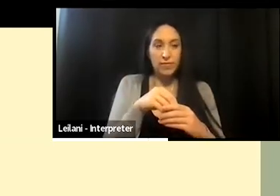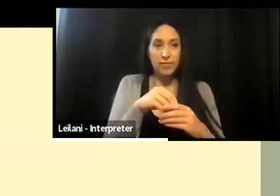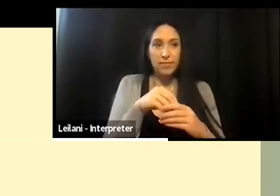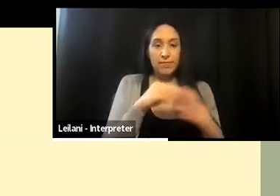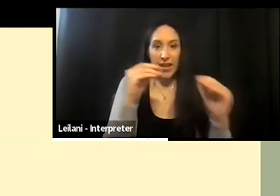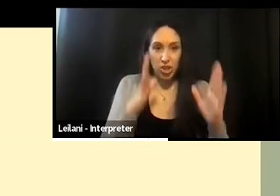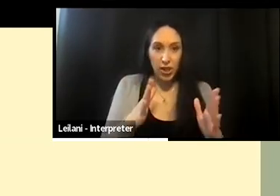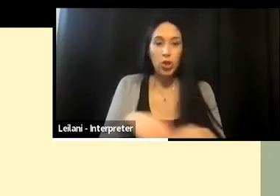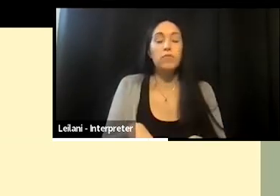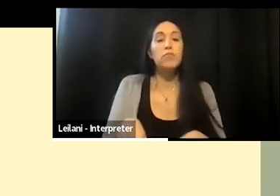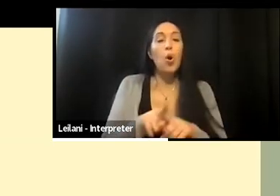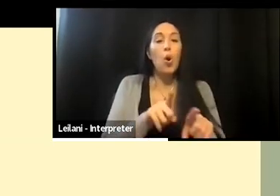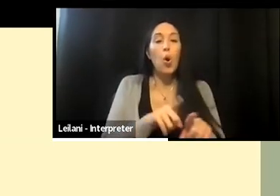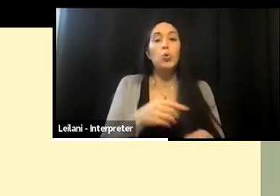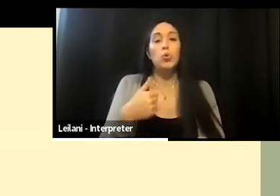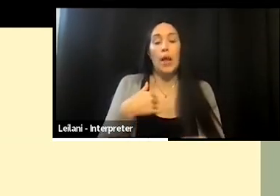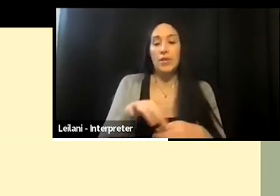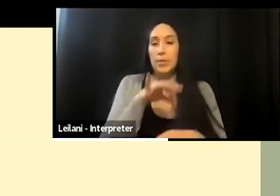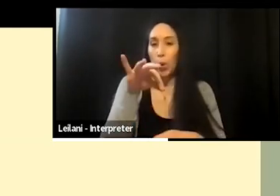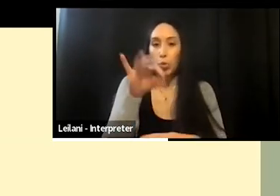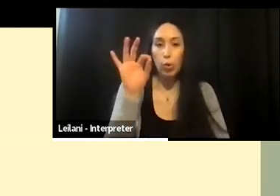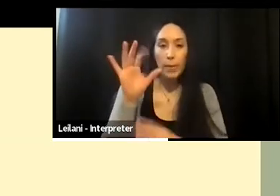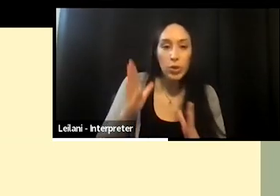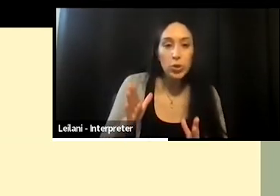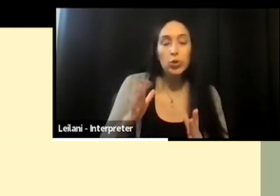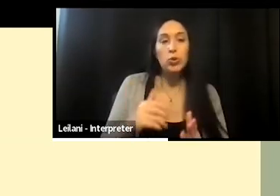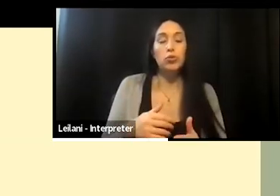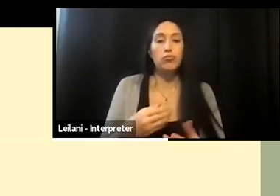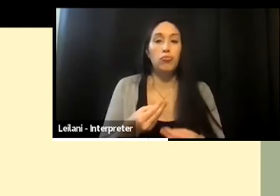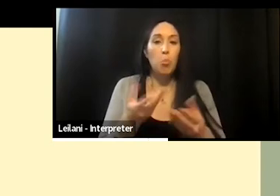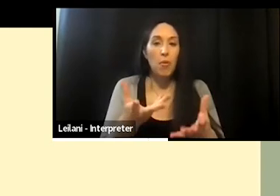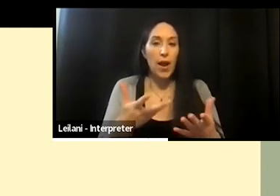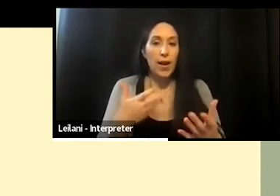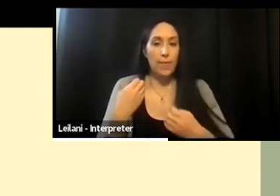providing decolonized trauma and emotional support through my organization.